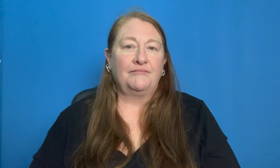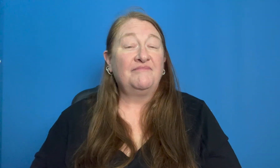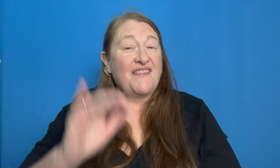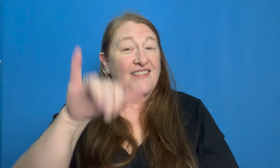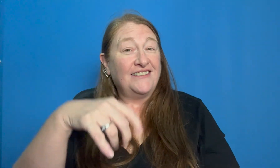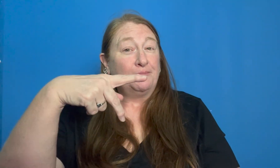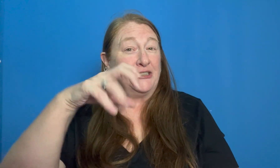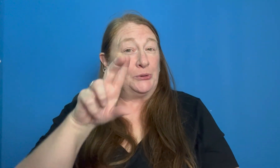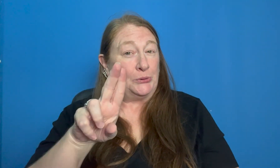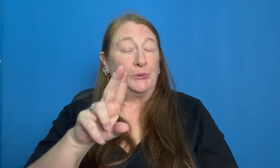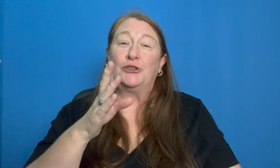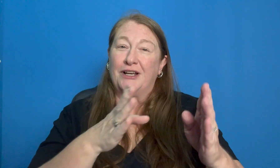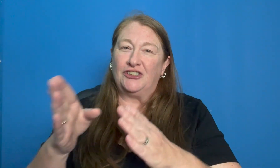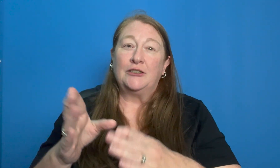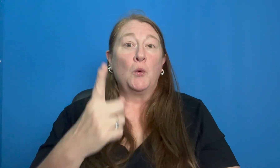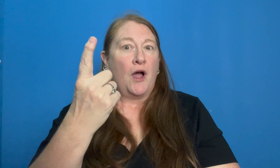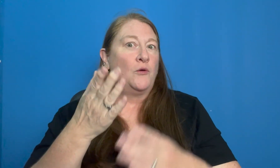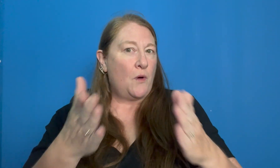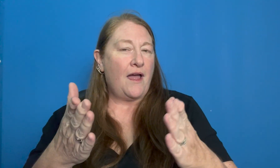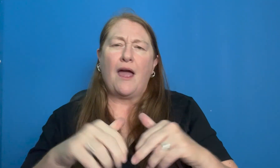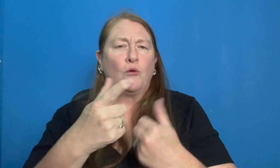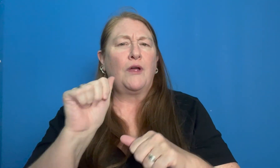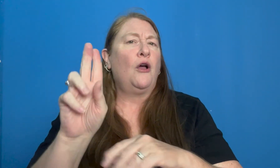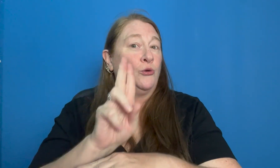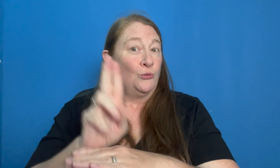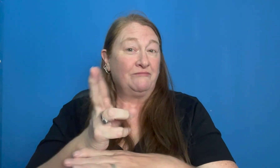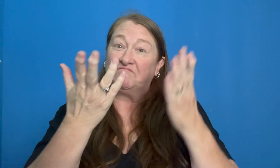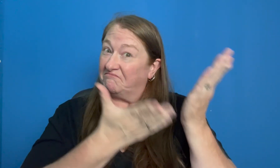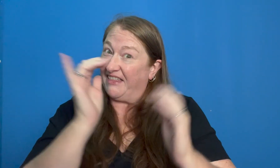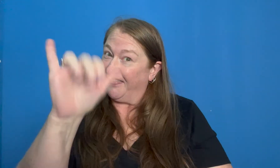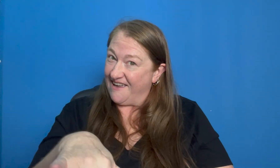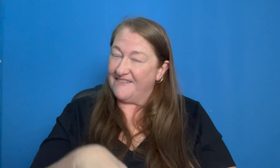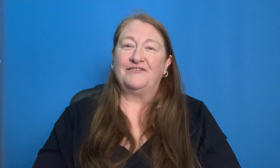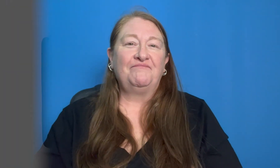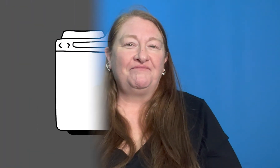That's one way you can use the PCU strategy!